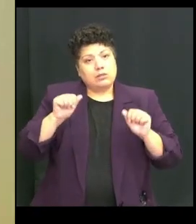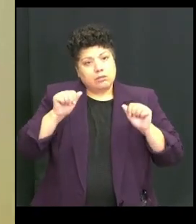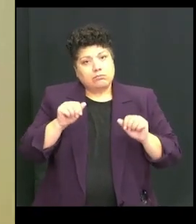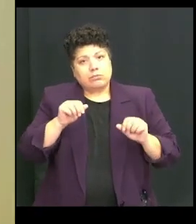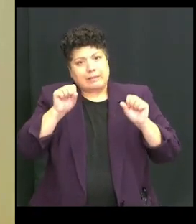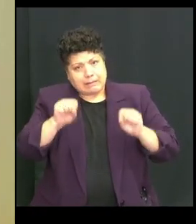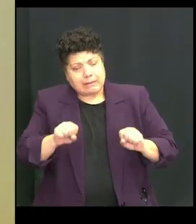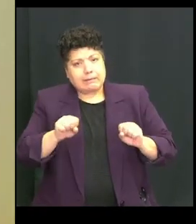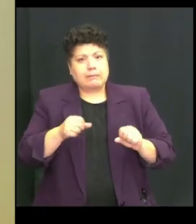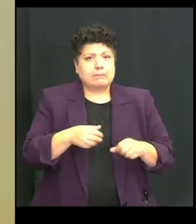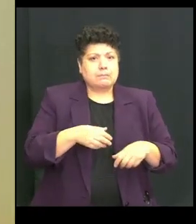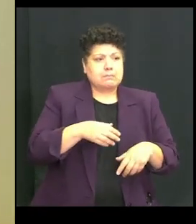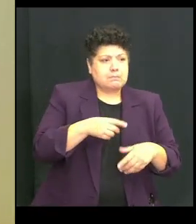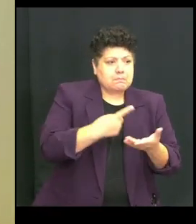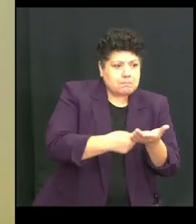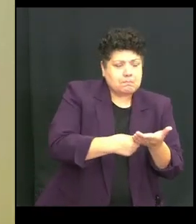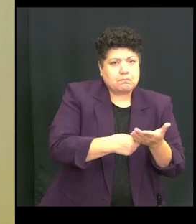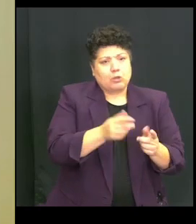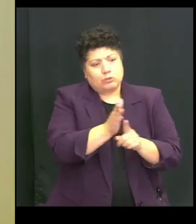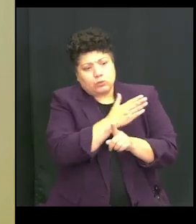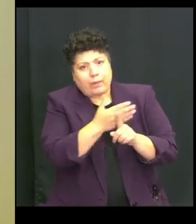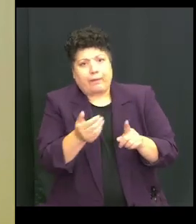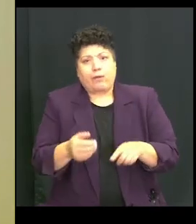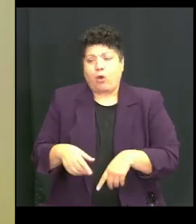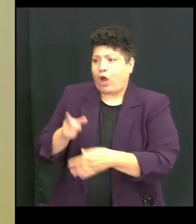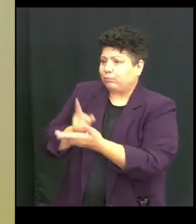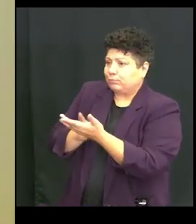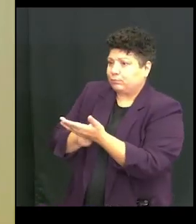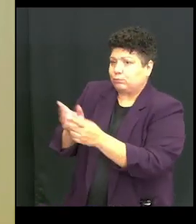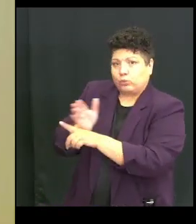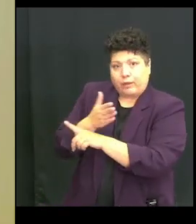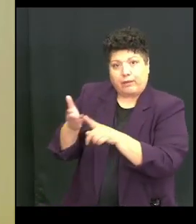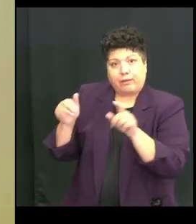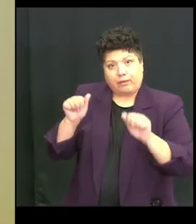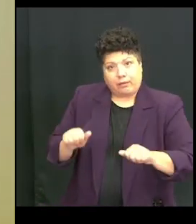and can come together in politics and society on a whole host of issues.